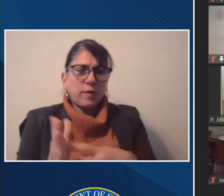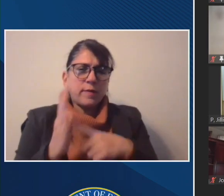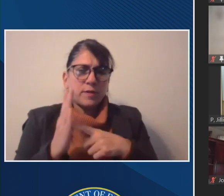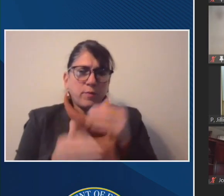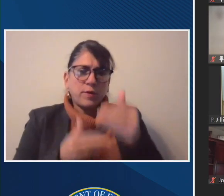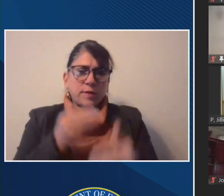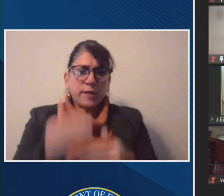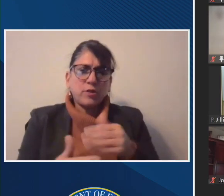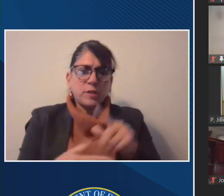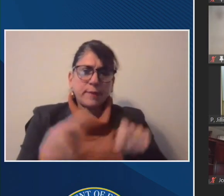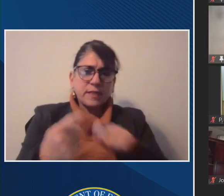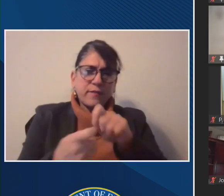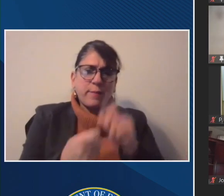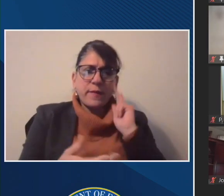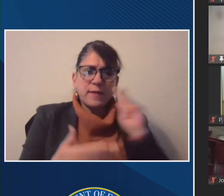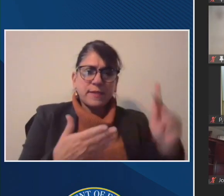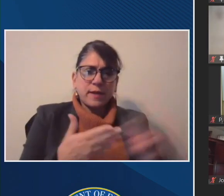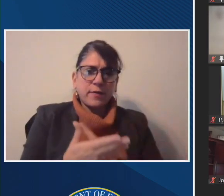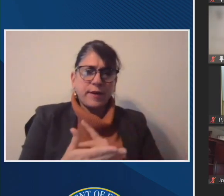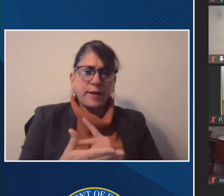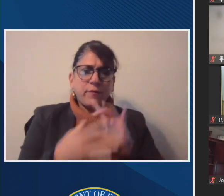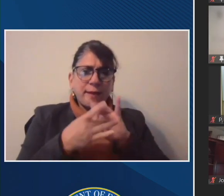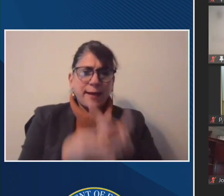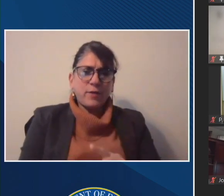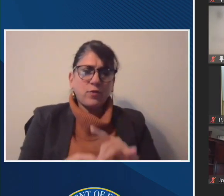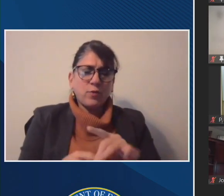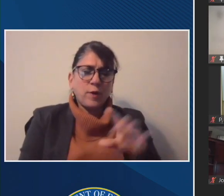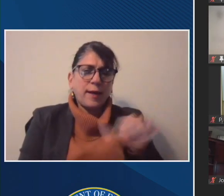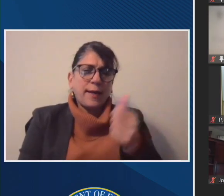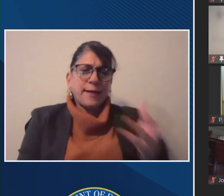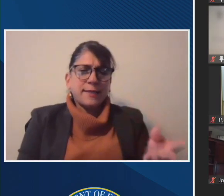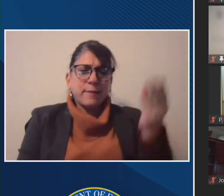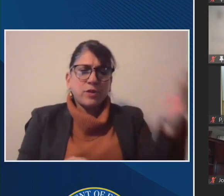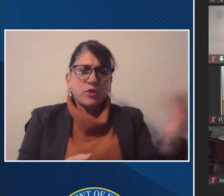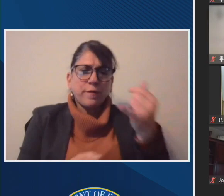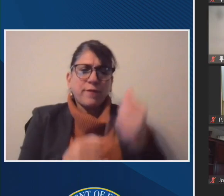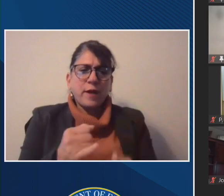So what we're saying there is that